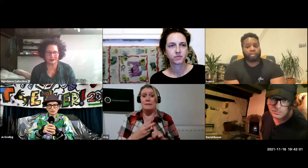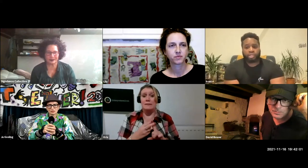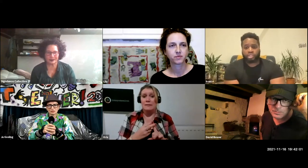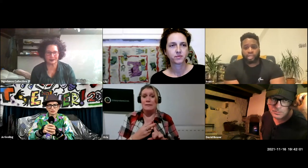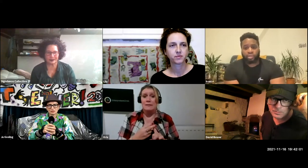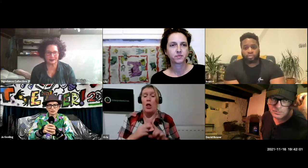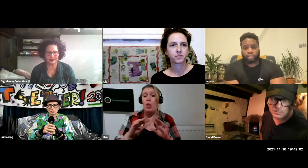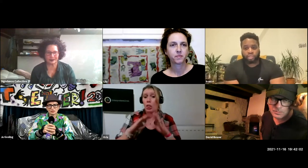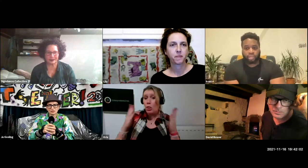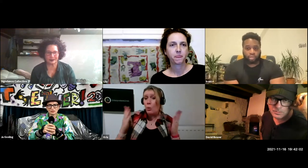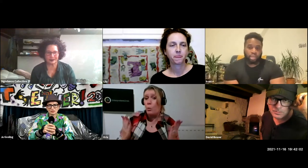It is always a